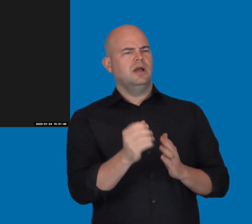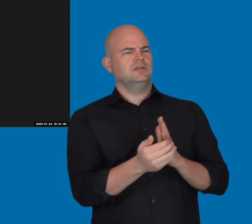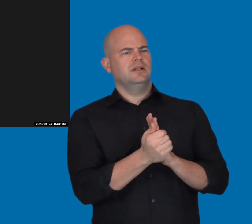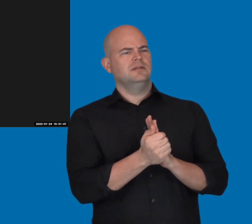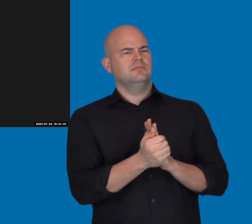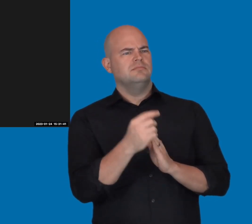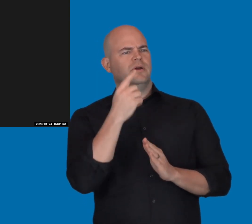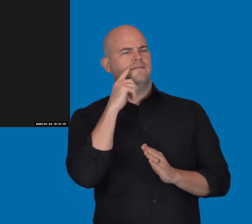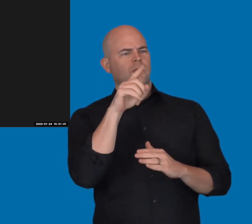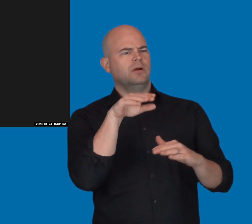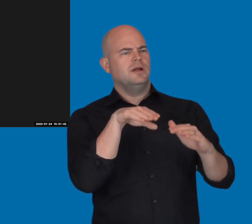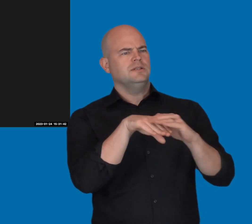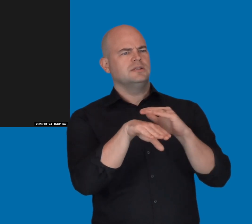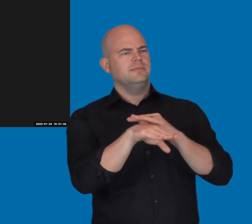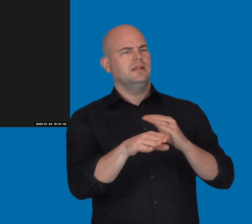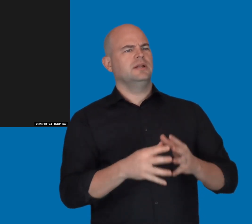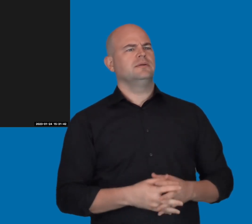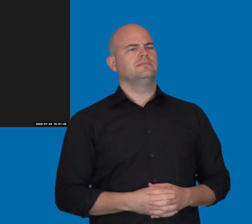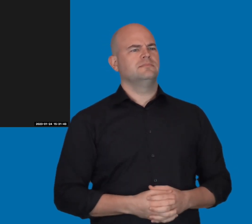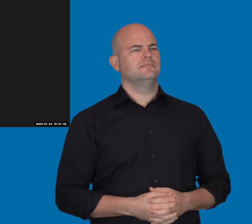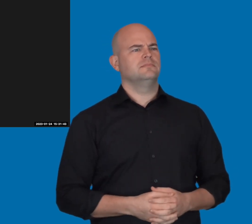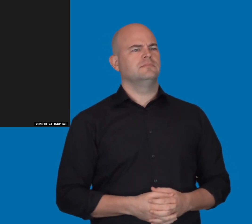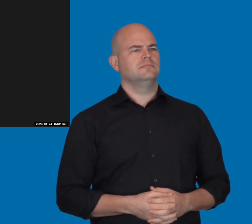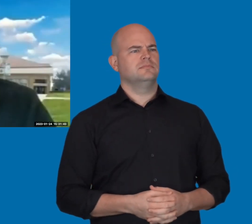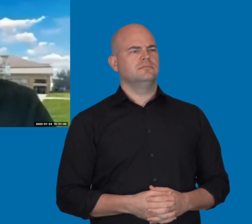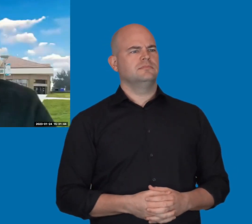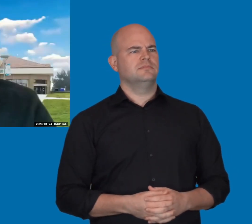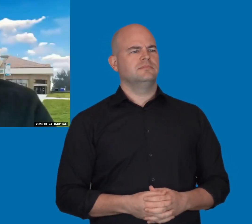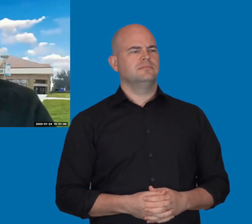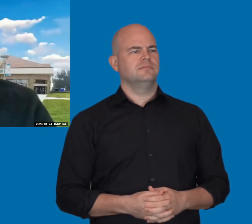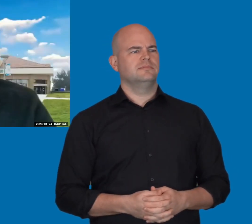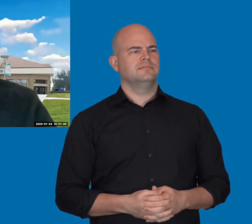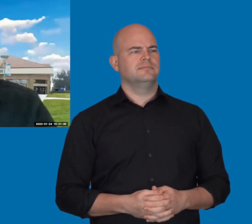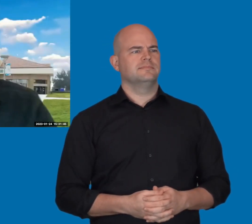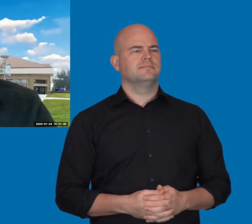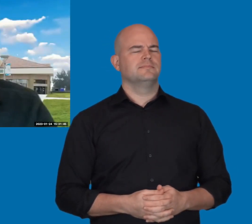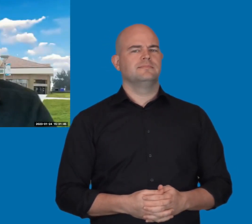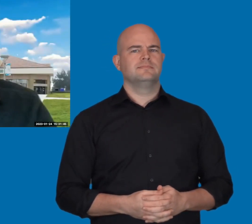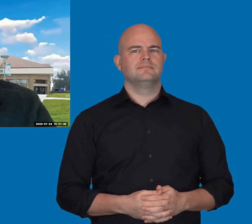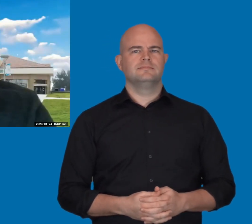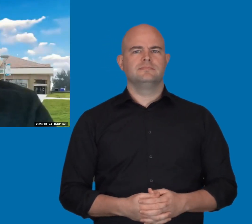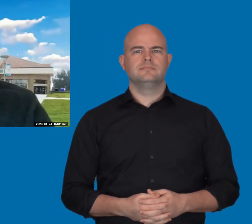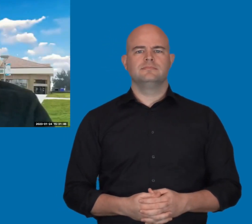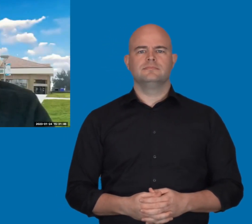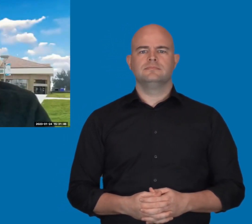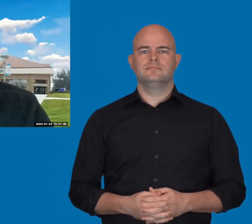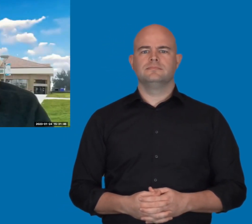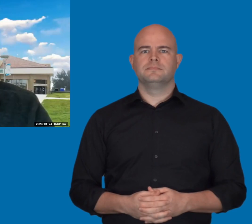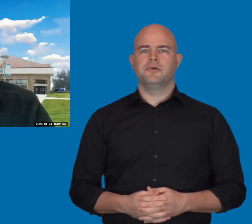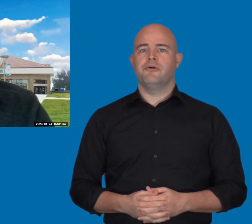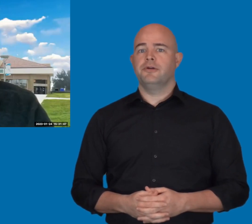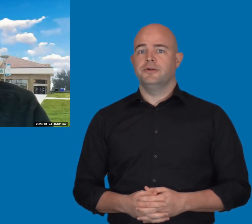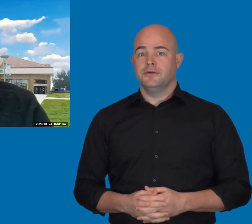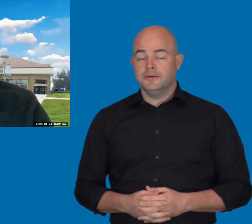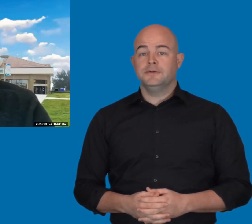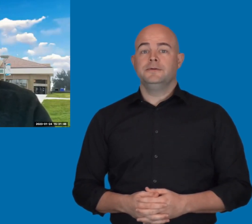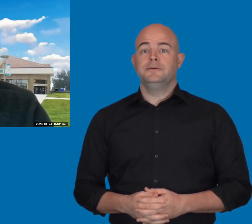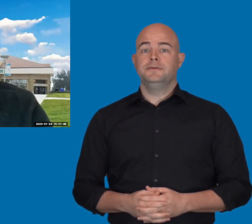but I can just post it again so you don't have to scroll back. And you can feel free to reach out to us if you'd